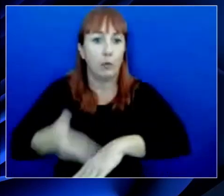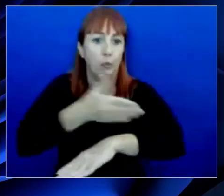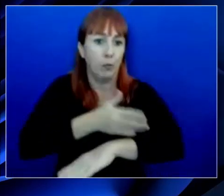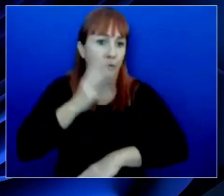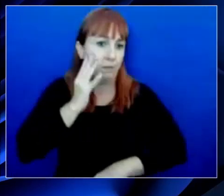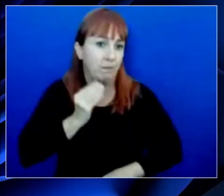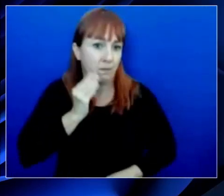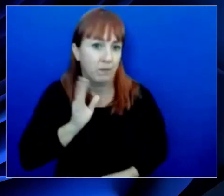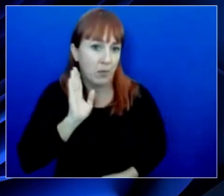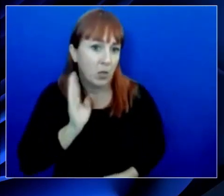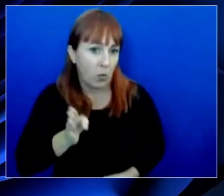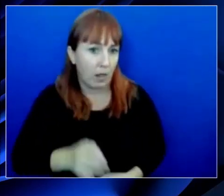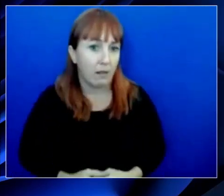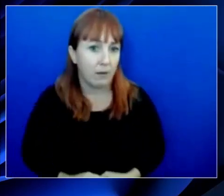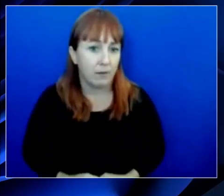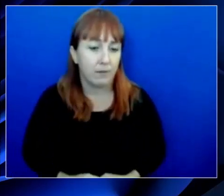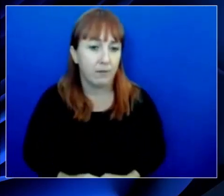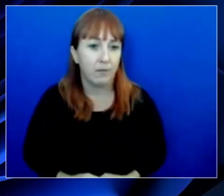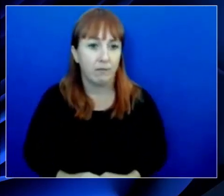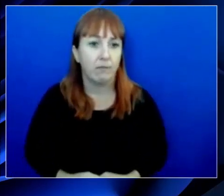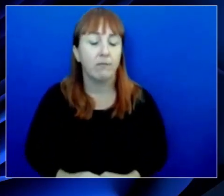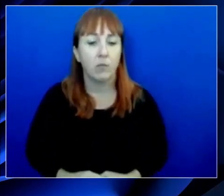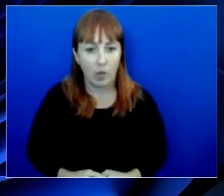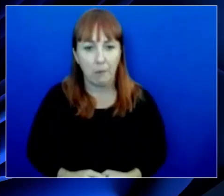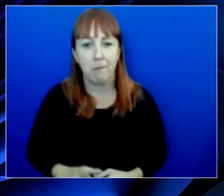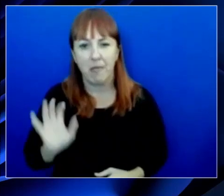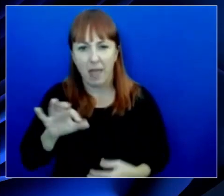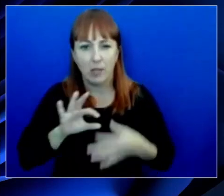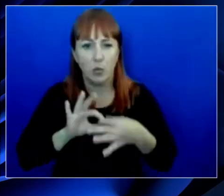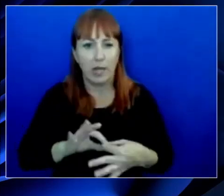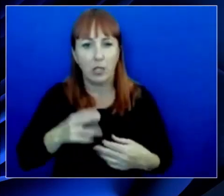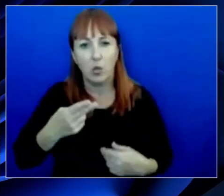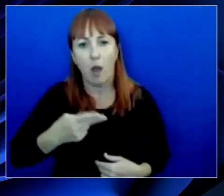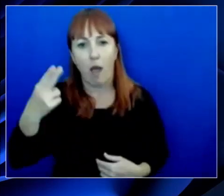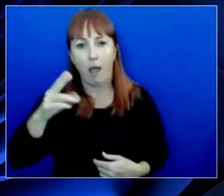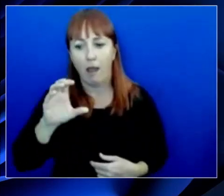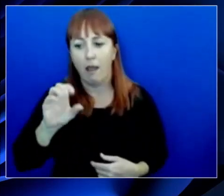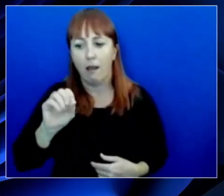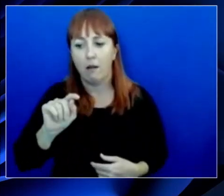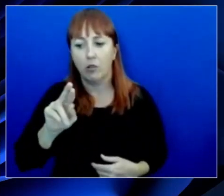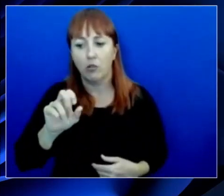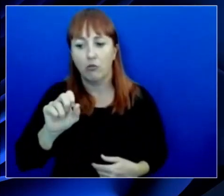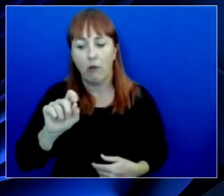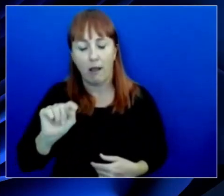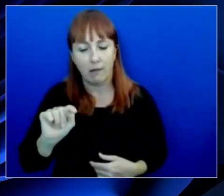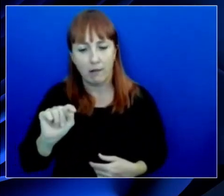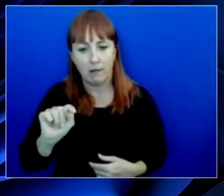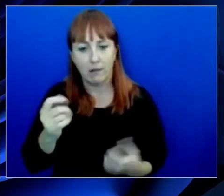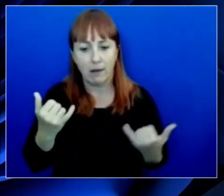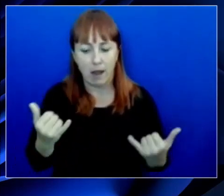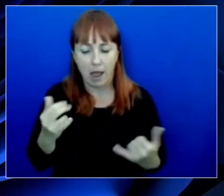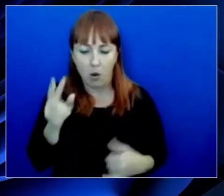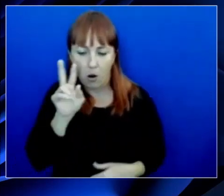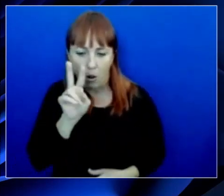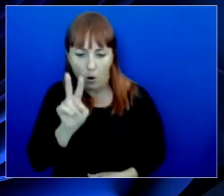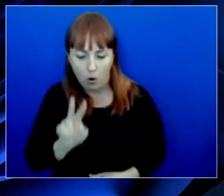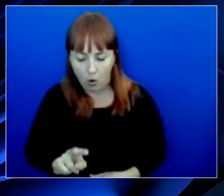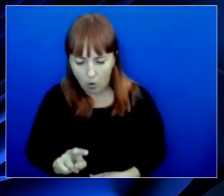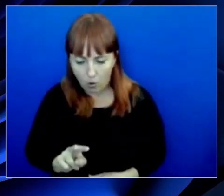so that's a little bit about high contrast. Let me come back over here. OK,